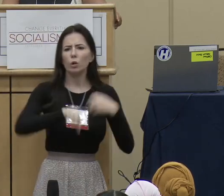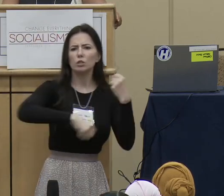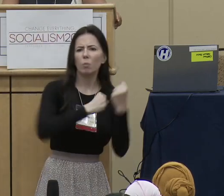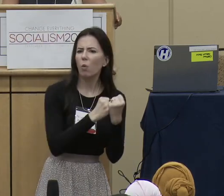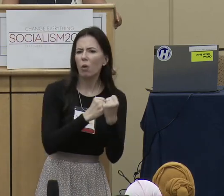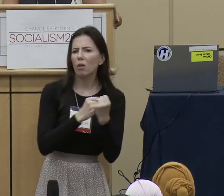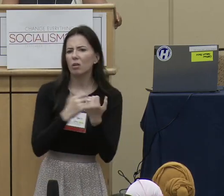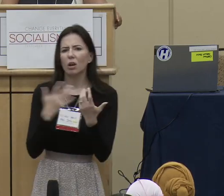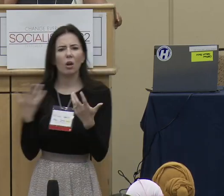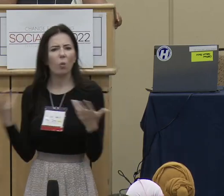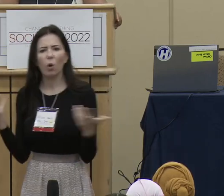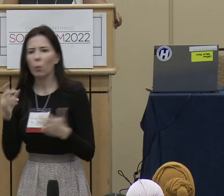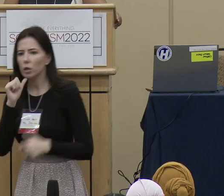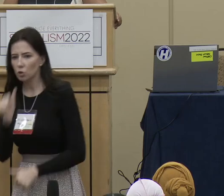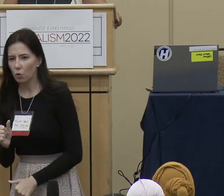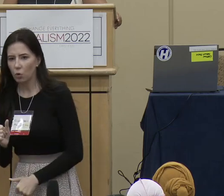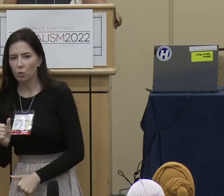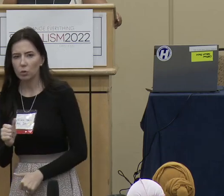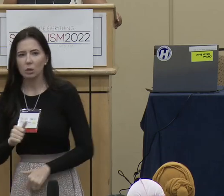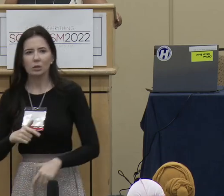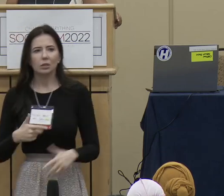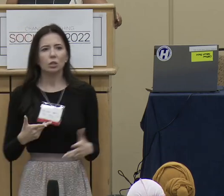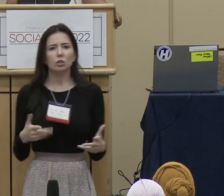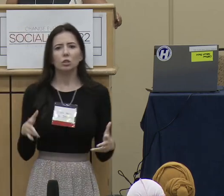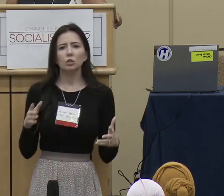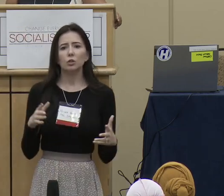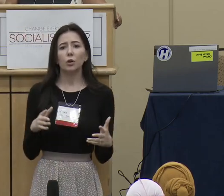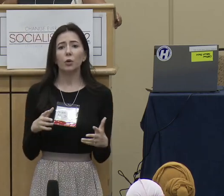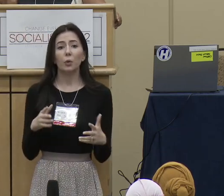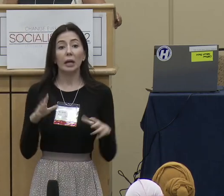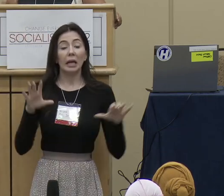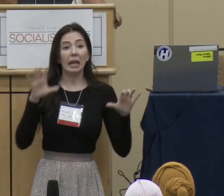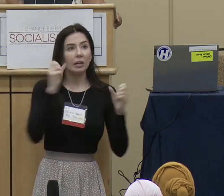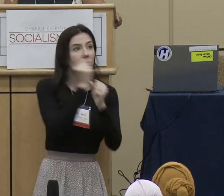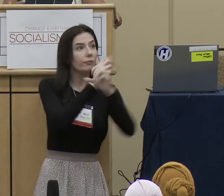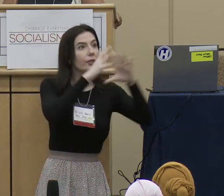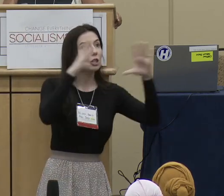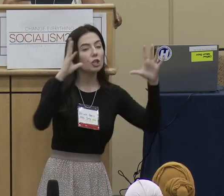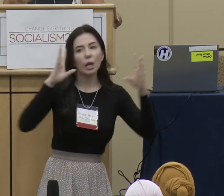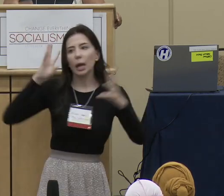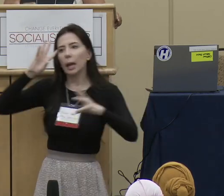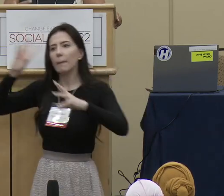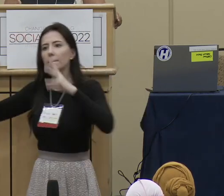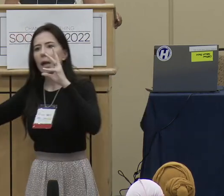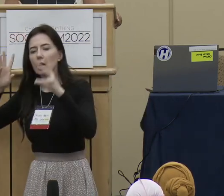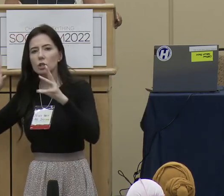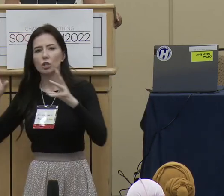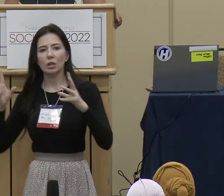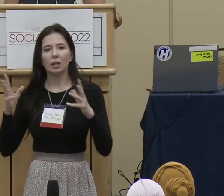much as what we're against. Sometimes, you know, envisioning, imagining, might seem like a luxury, because we